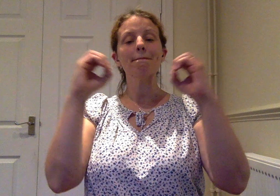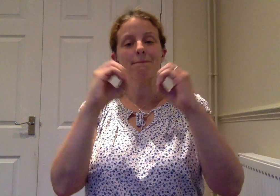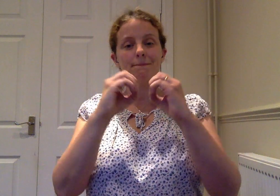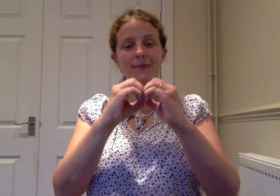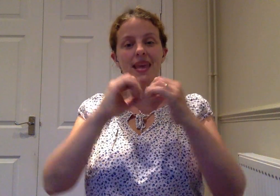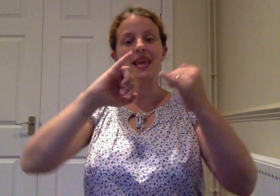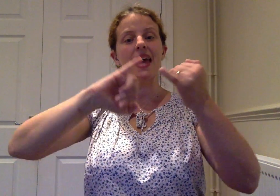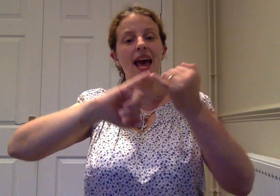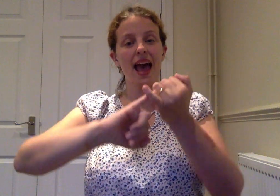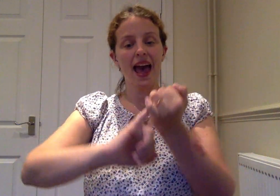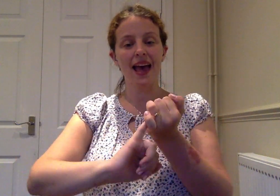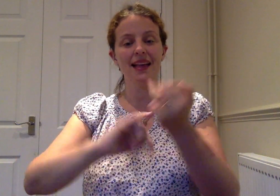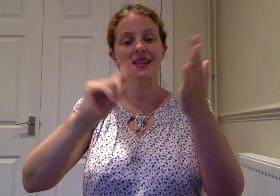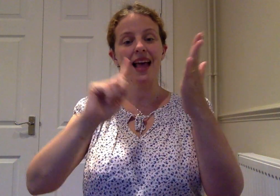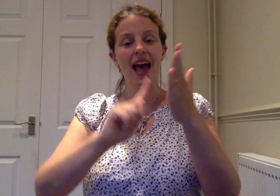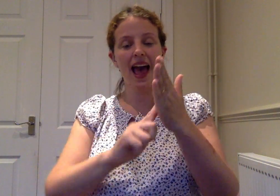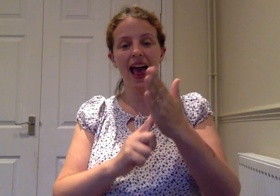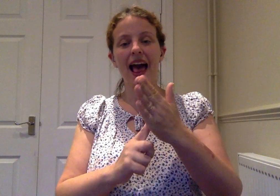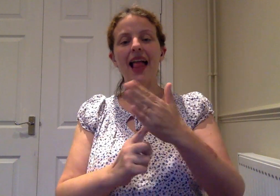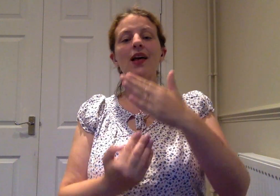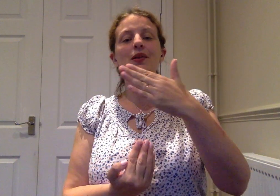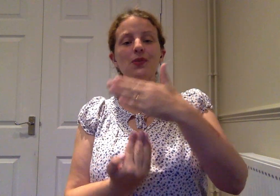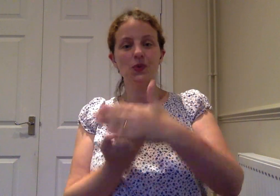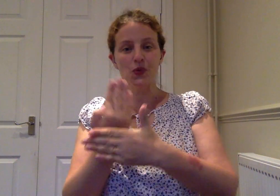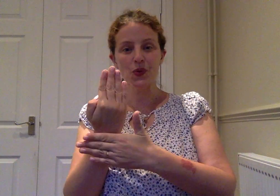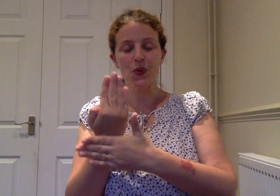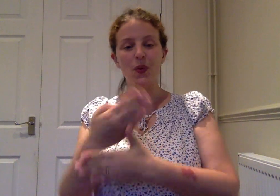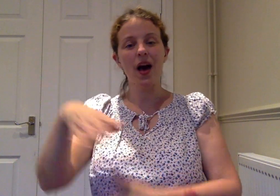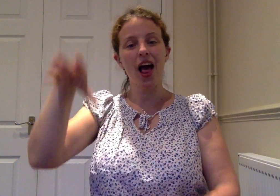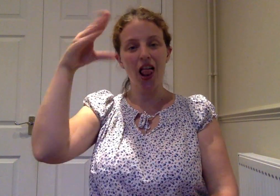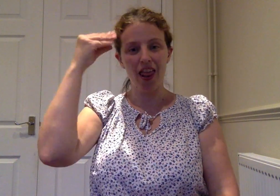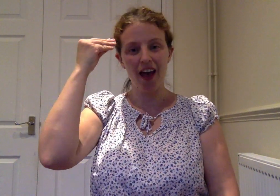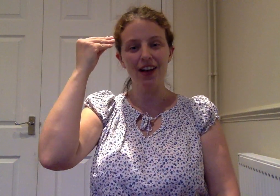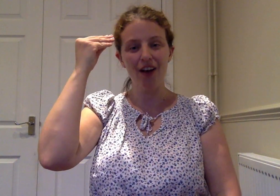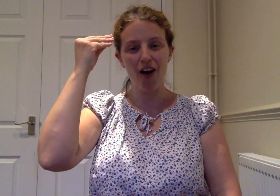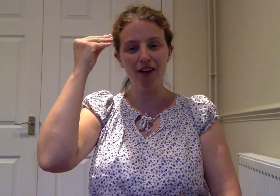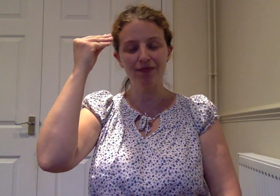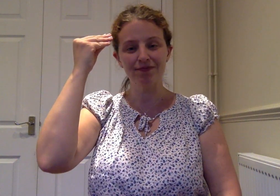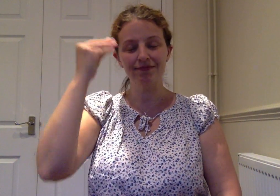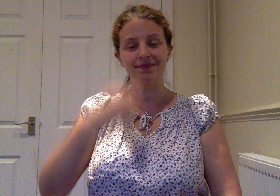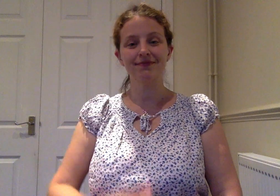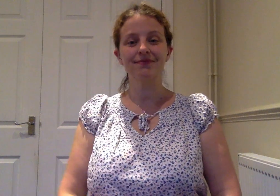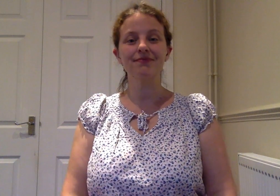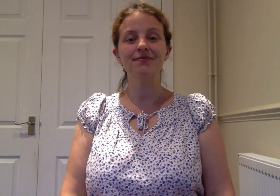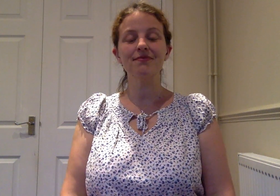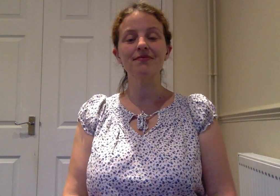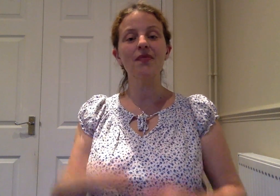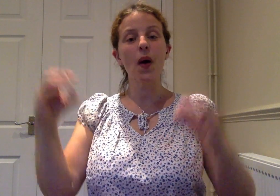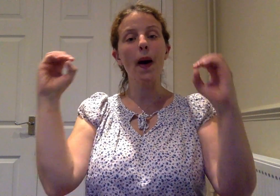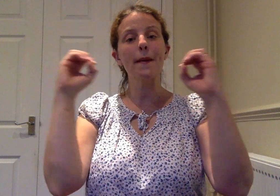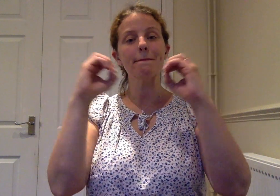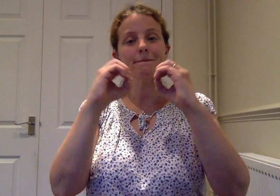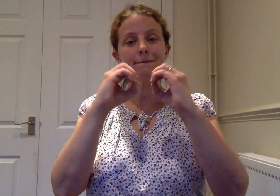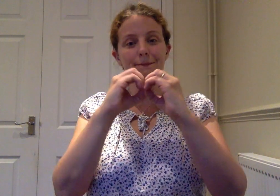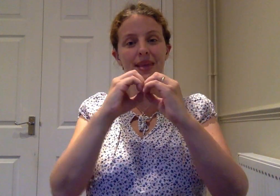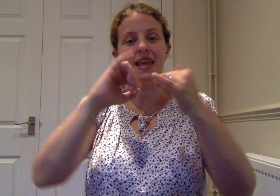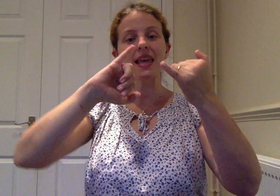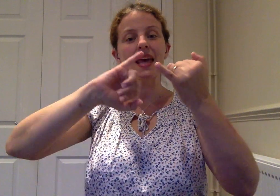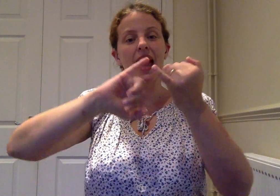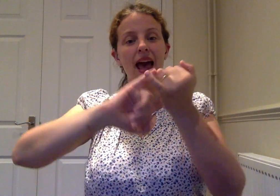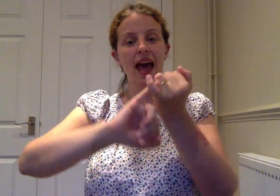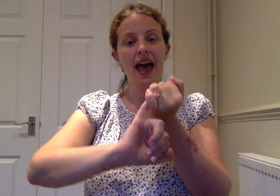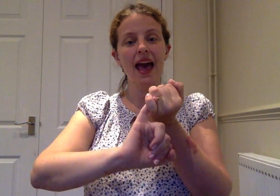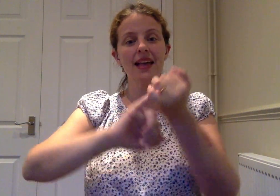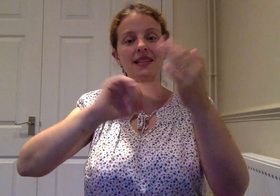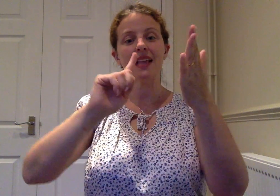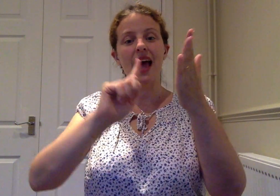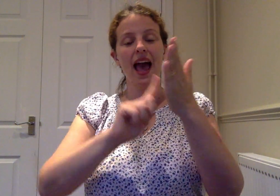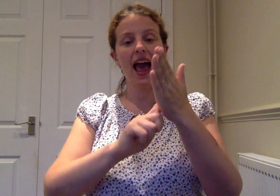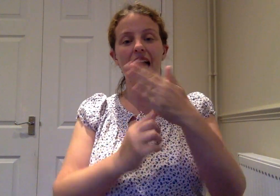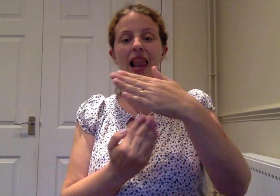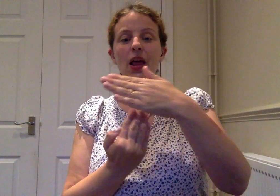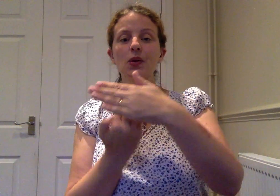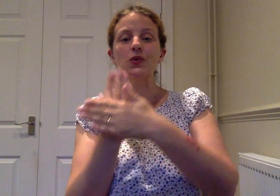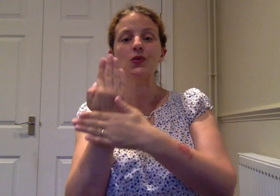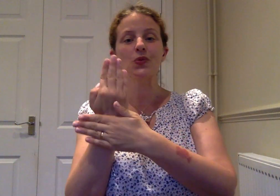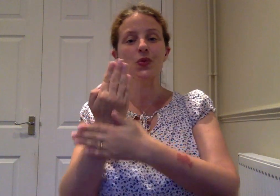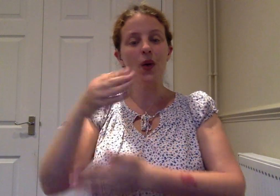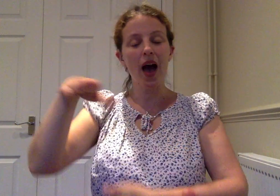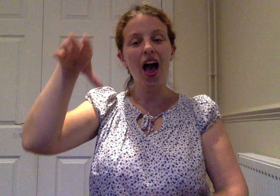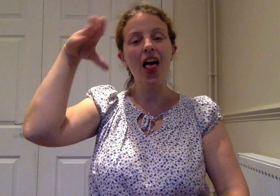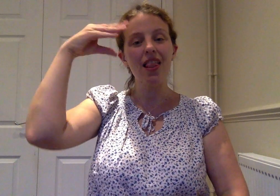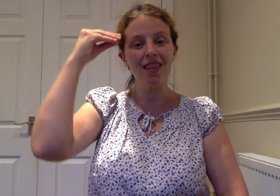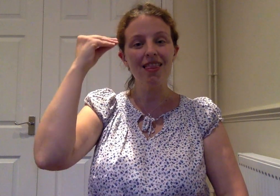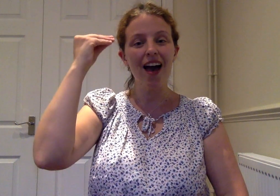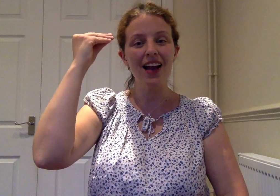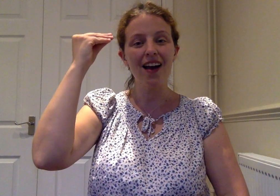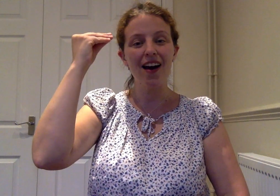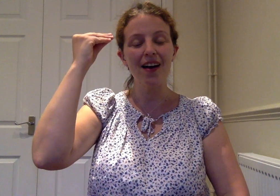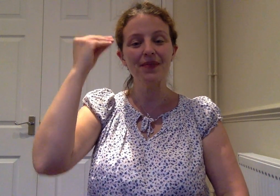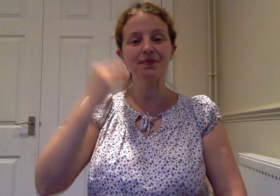BSL new learner.